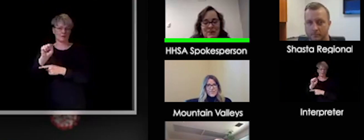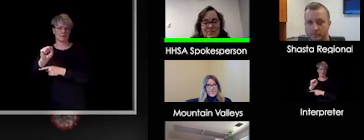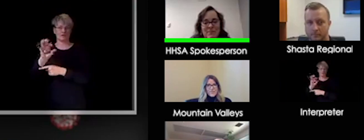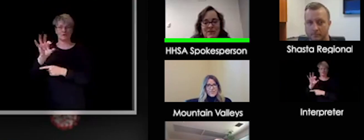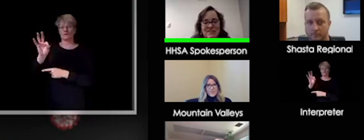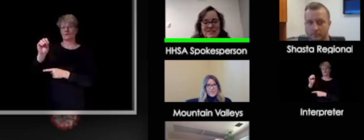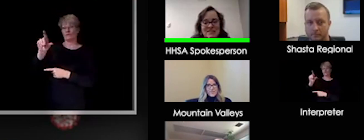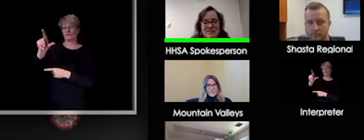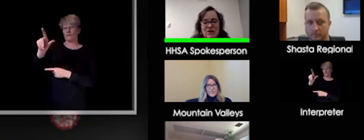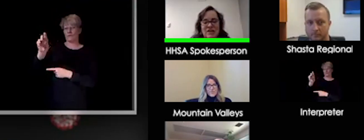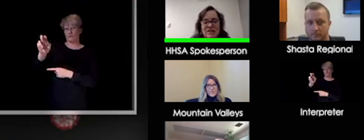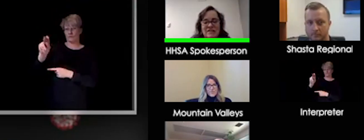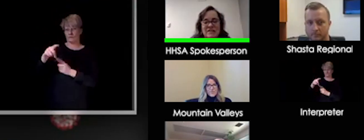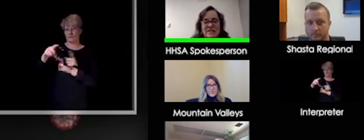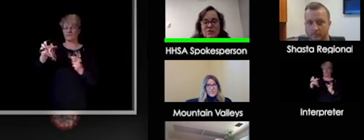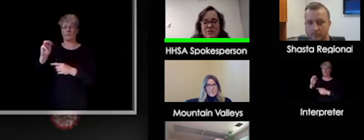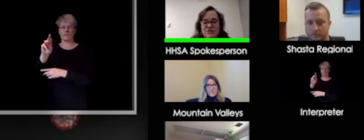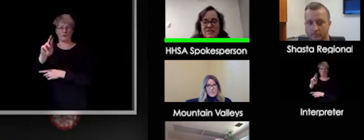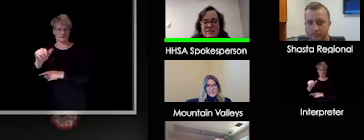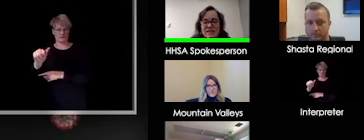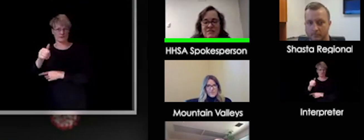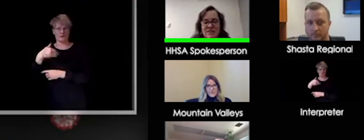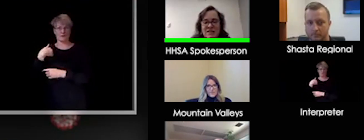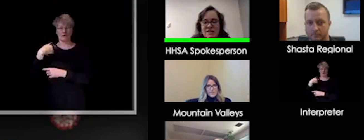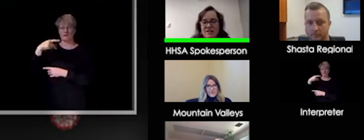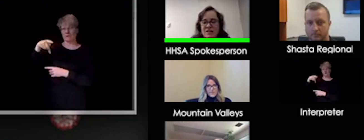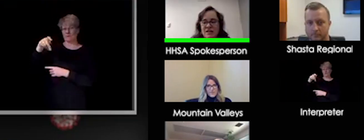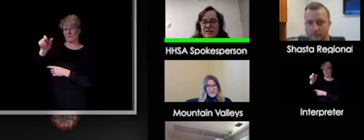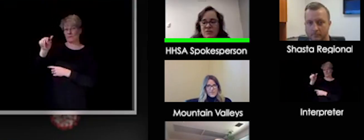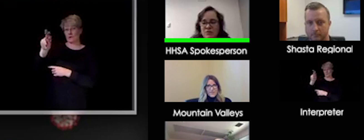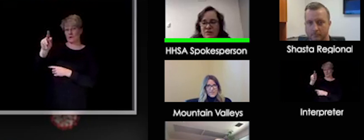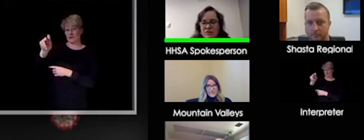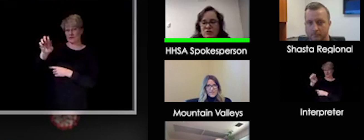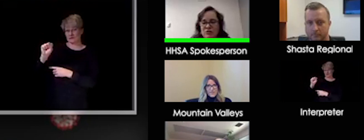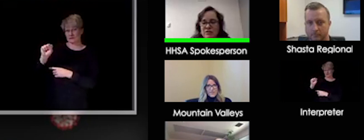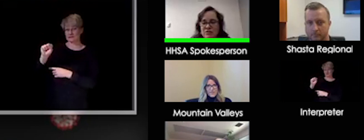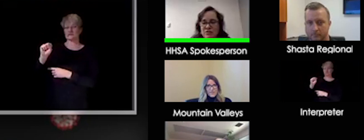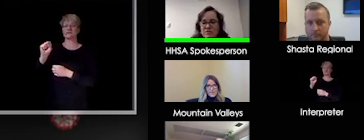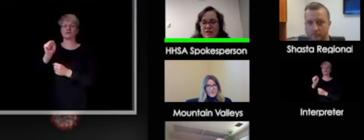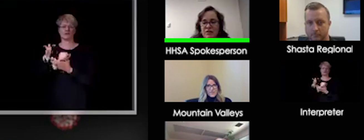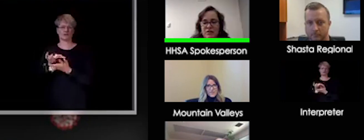We’ve got Matt Pontes is our CEO of Shasta County. Donnell Ewert is our Director of the